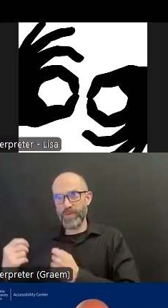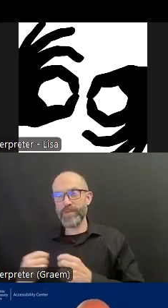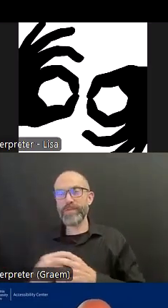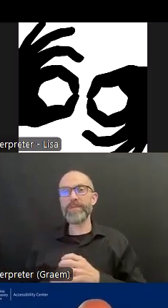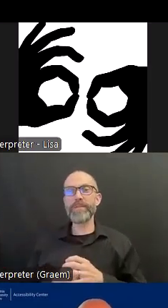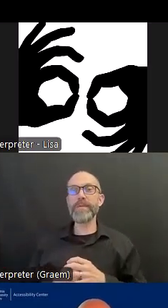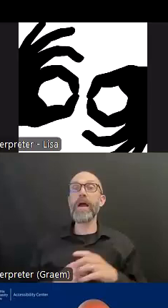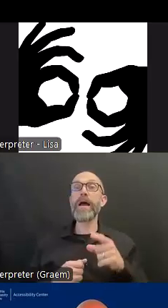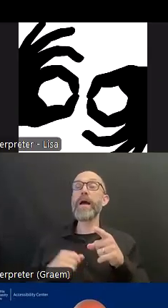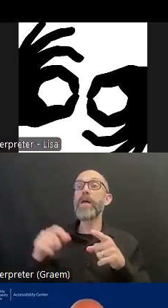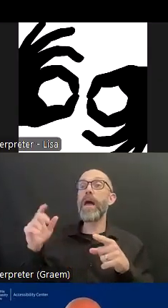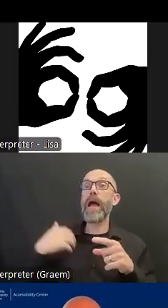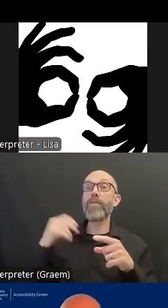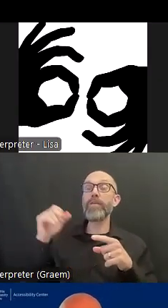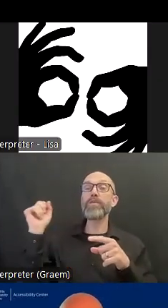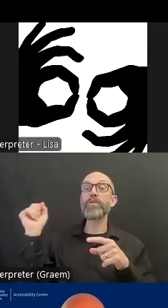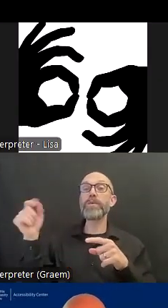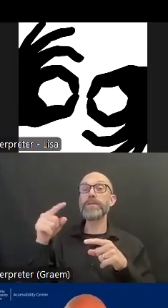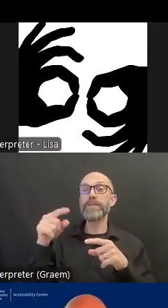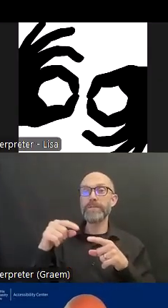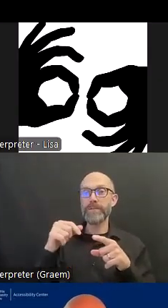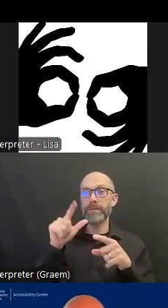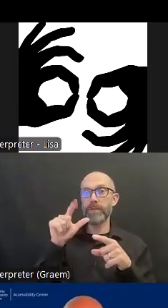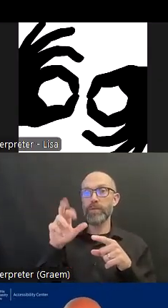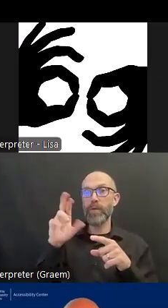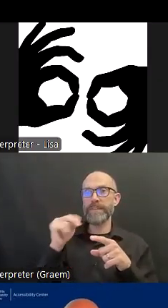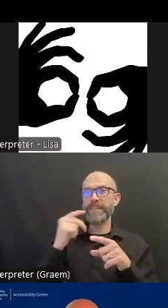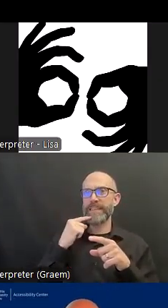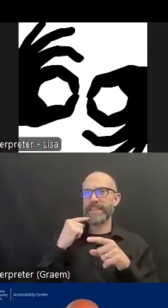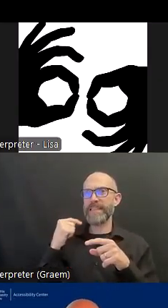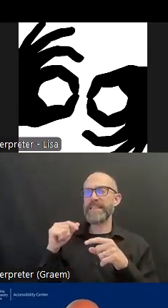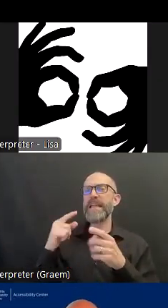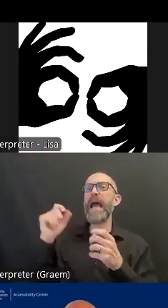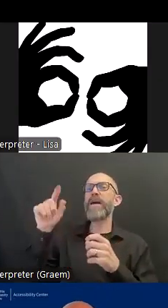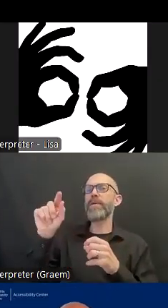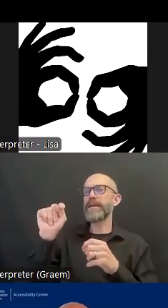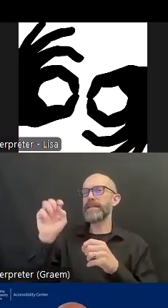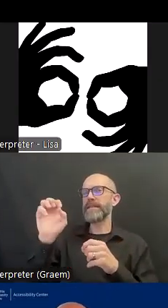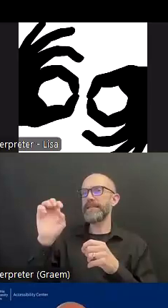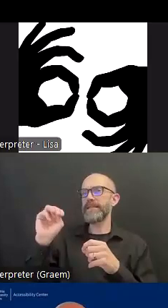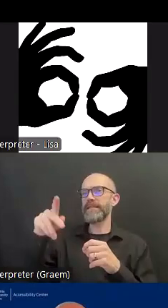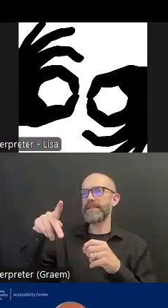There was a question, a couple of slides back about a template for the review.